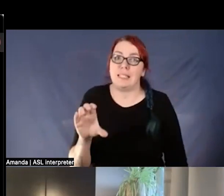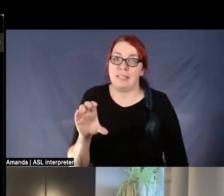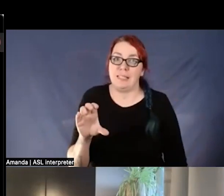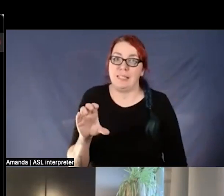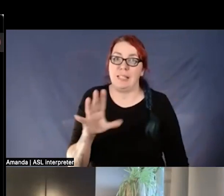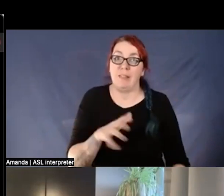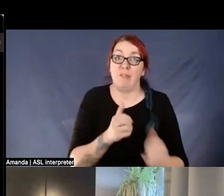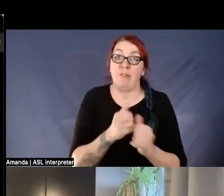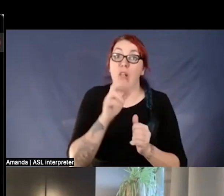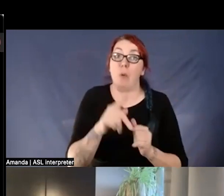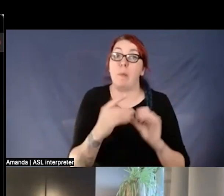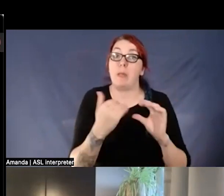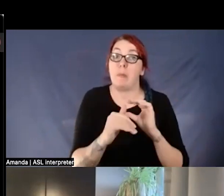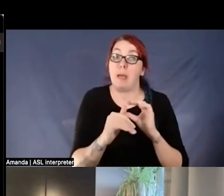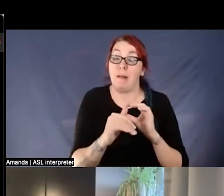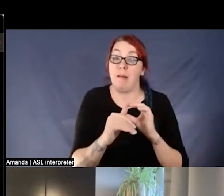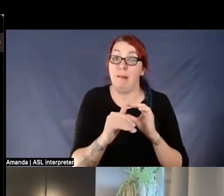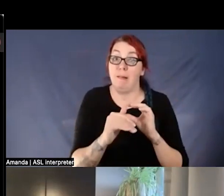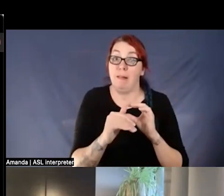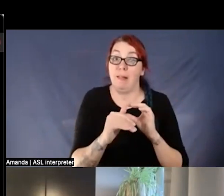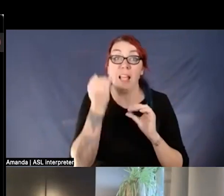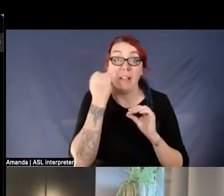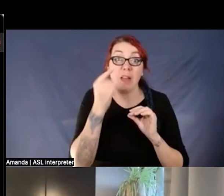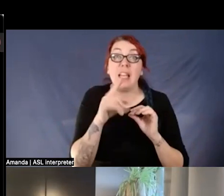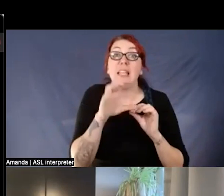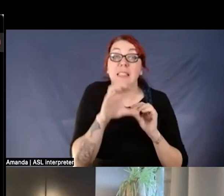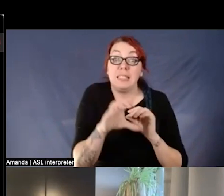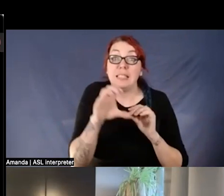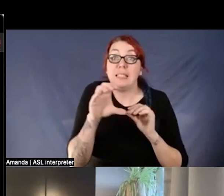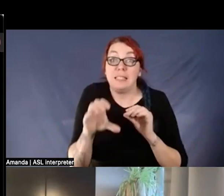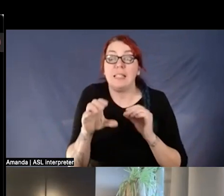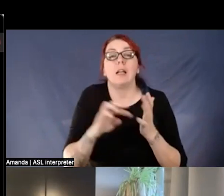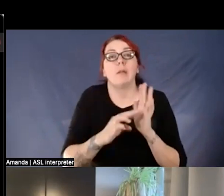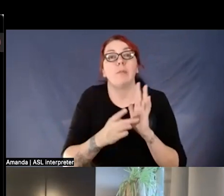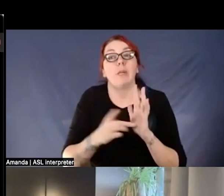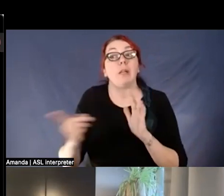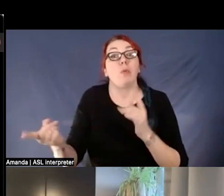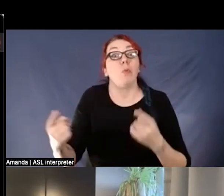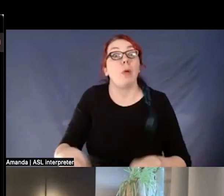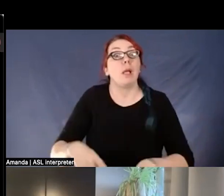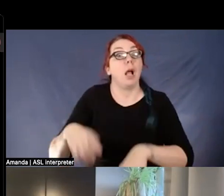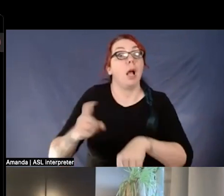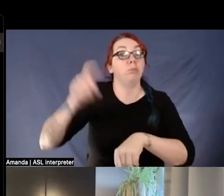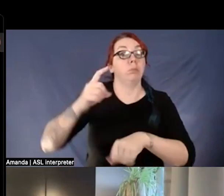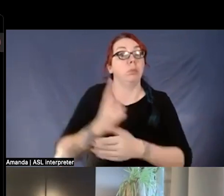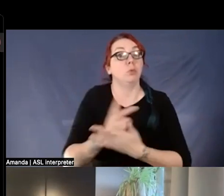send and your email recipient will also receive a follow-up when the designated time has passed.